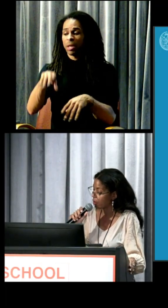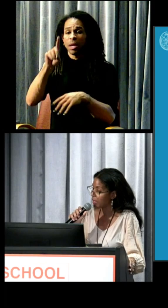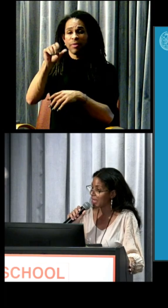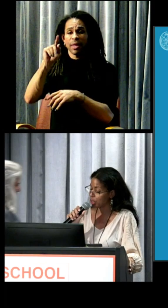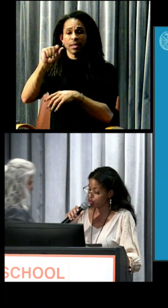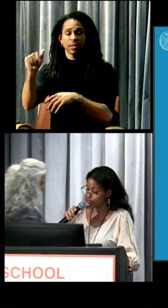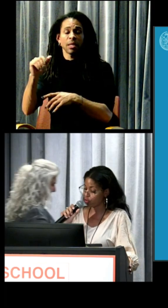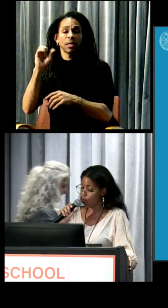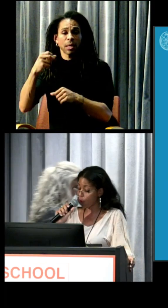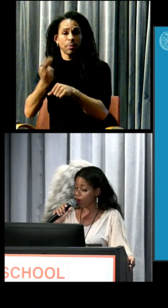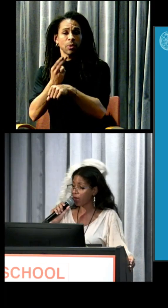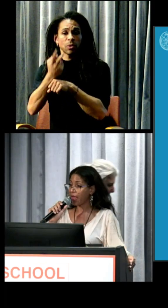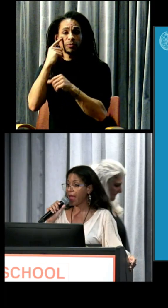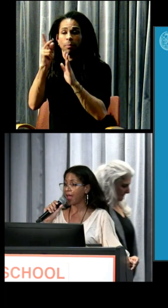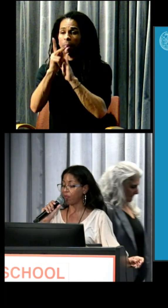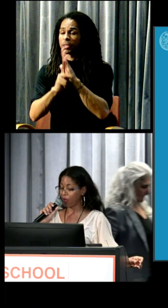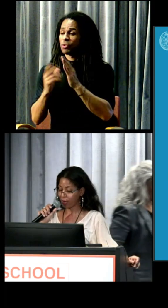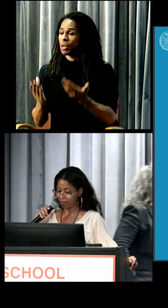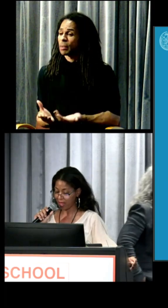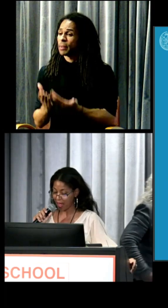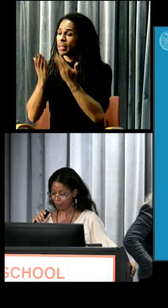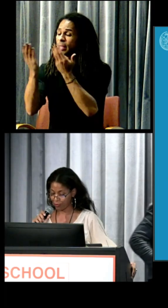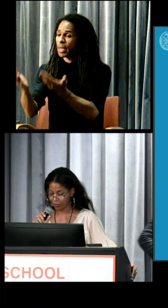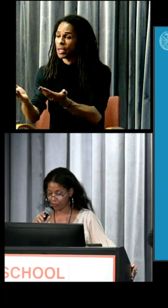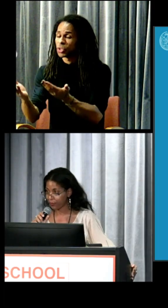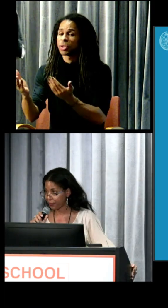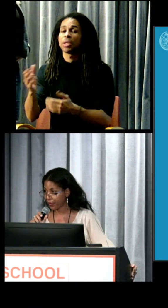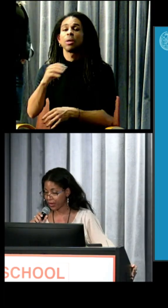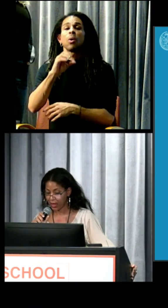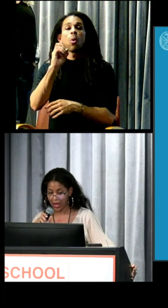less straightforward, and I think waste is a really good example of that.